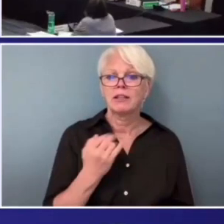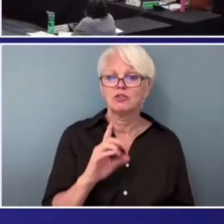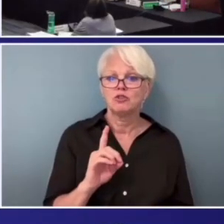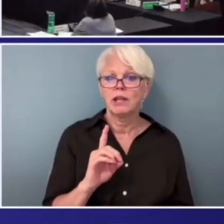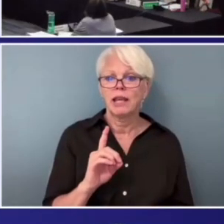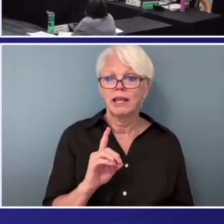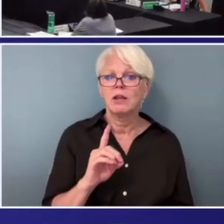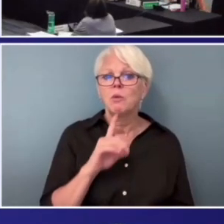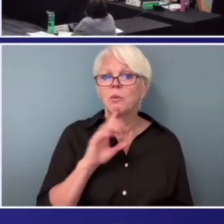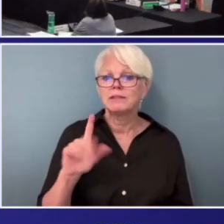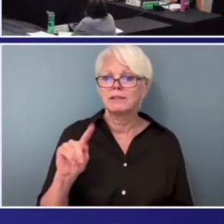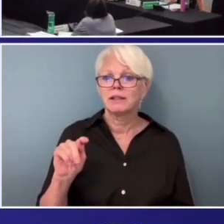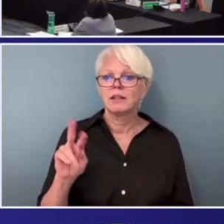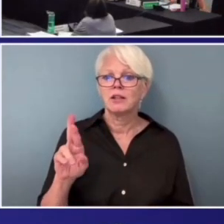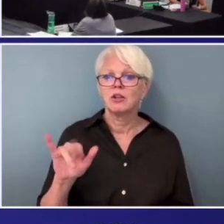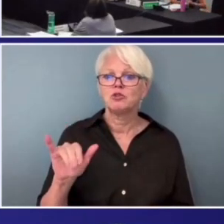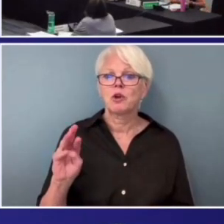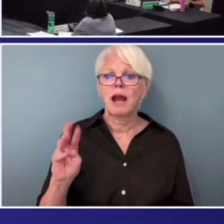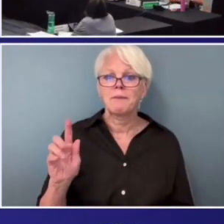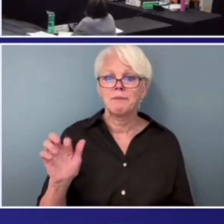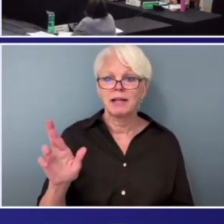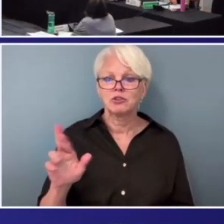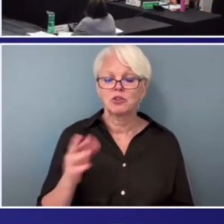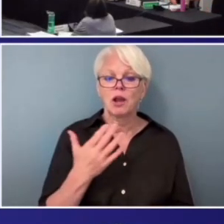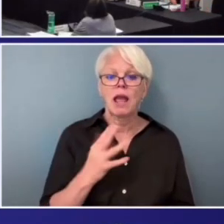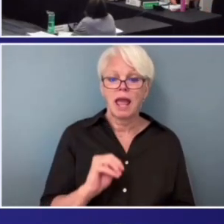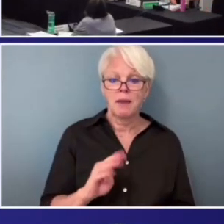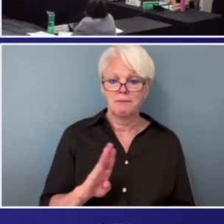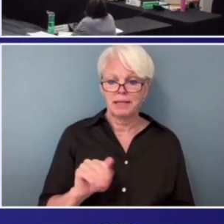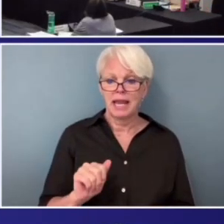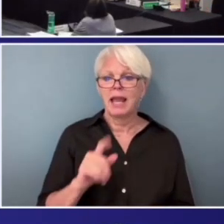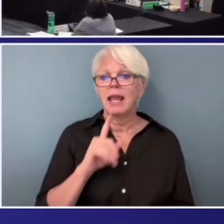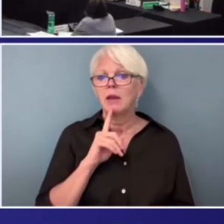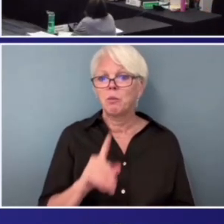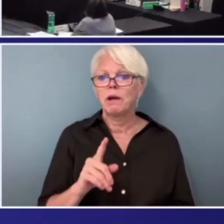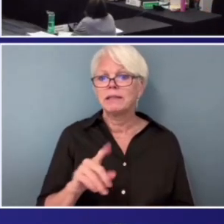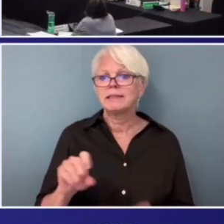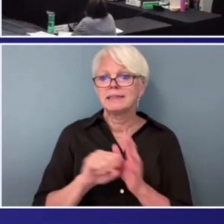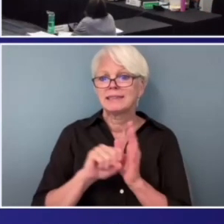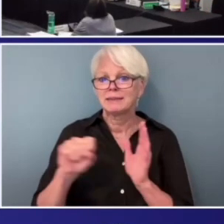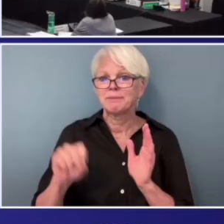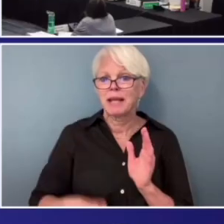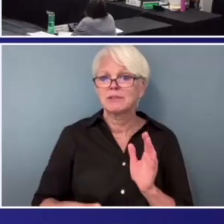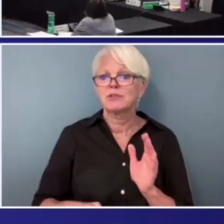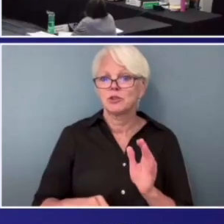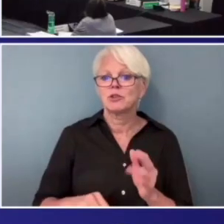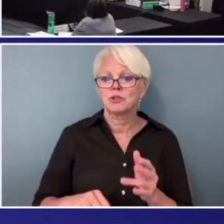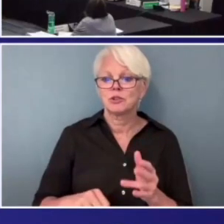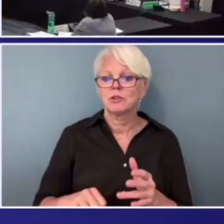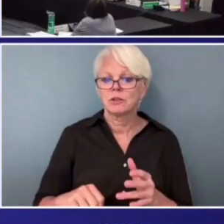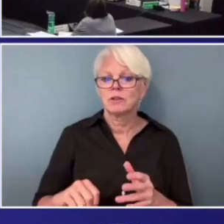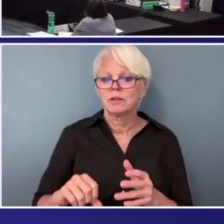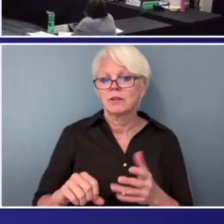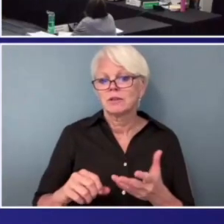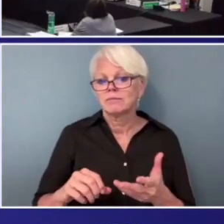system, whereas the MBA portion was on a semester-based system. So I think further research should be done first.